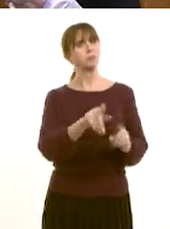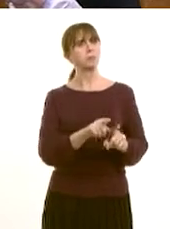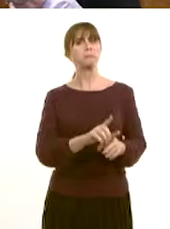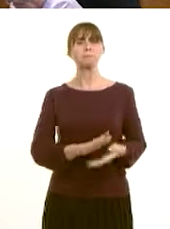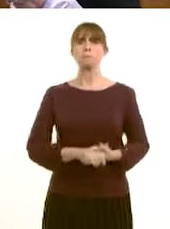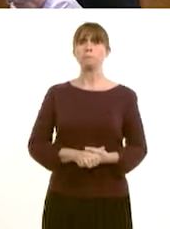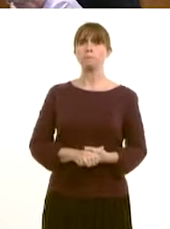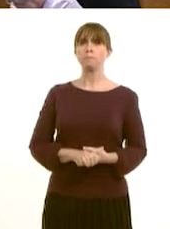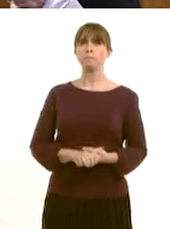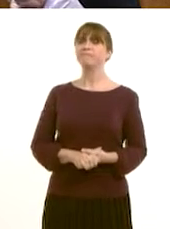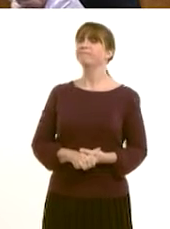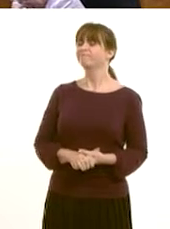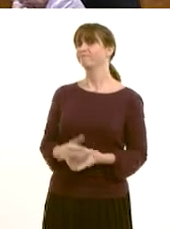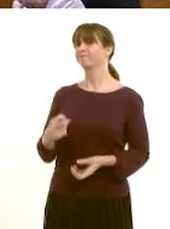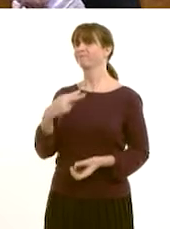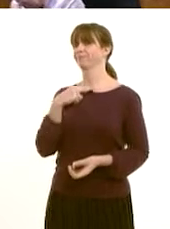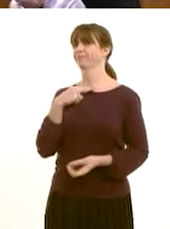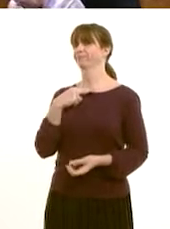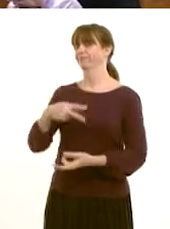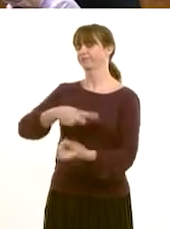Jenny Rathbone: Itís obviously very disappointing to those whoíve been campaigning to keep